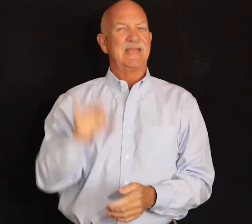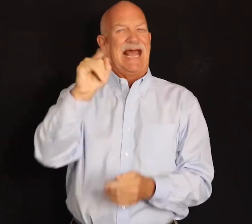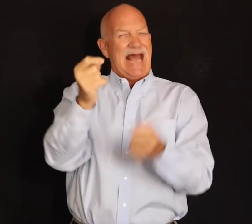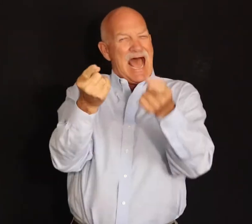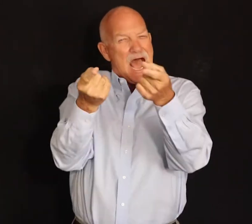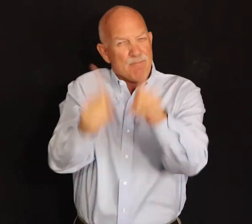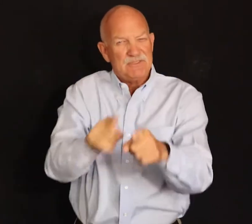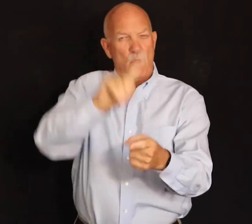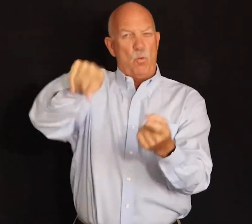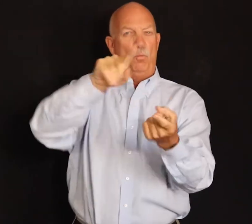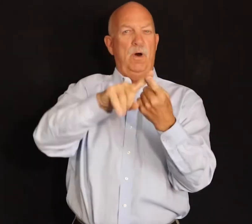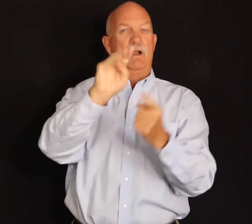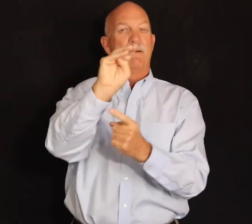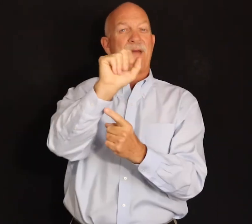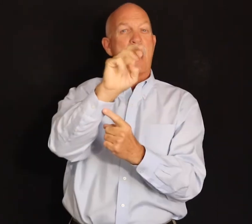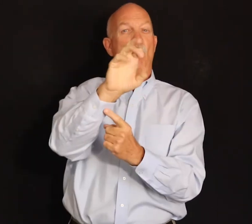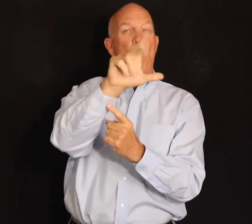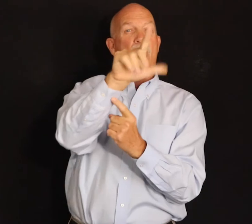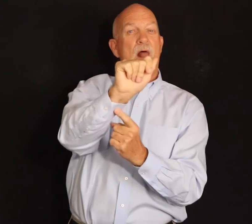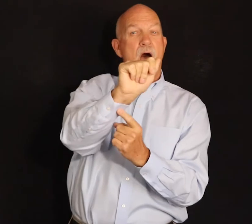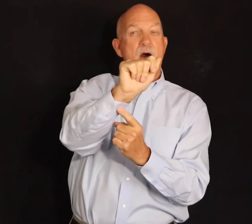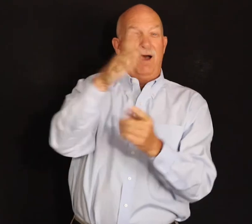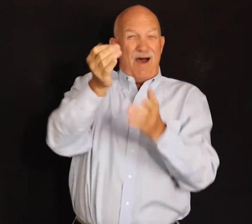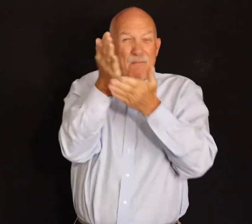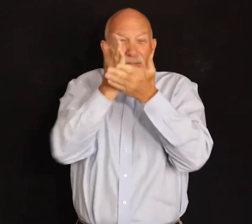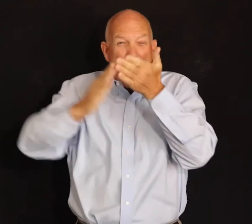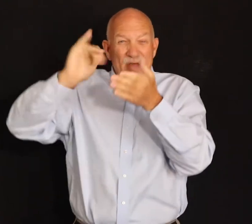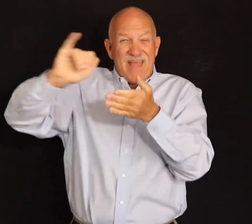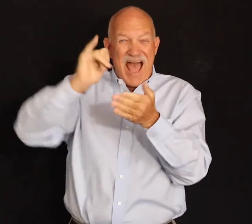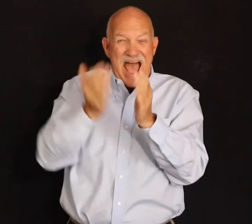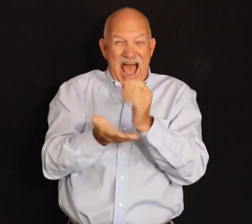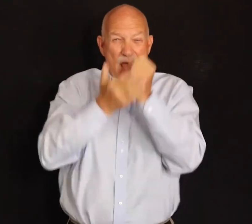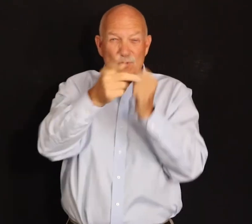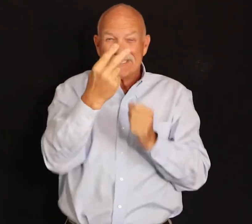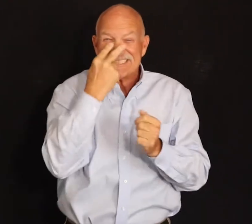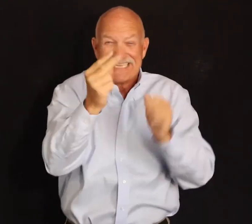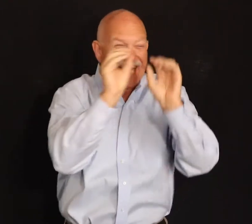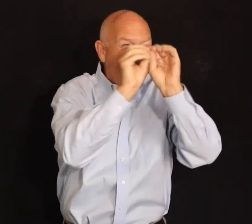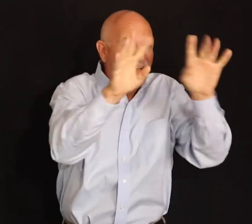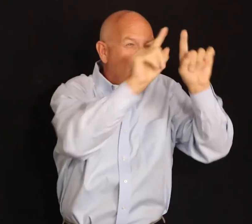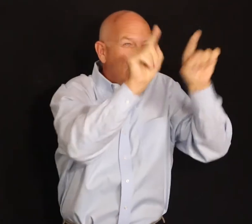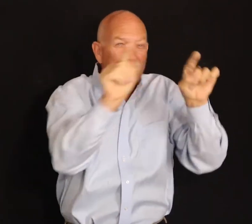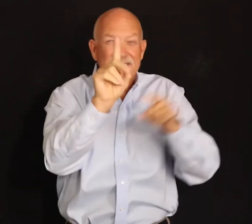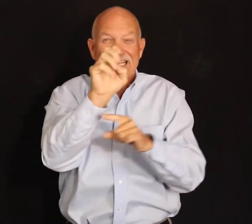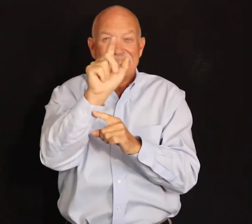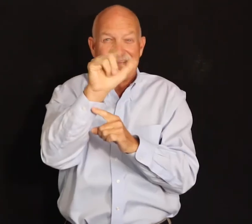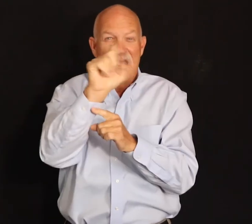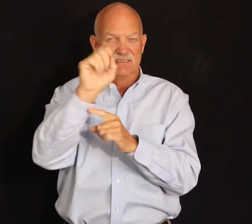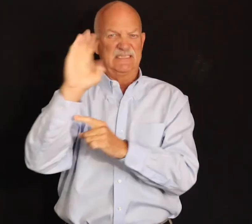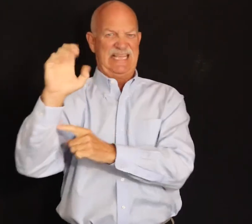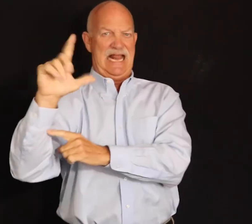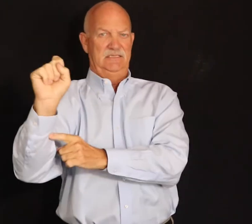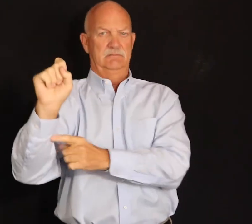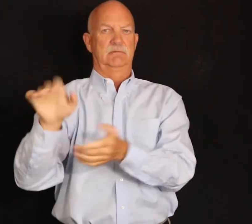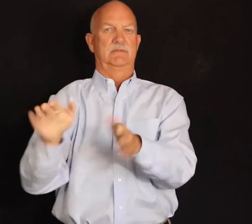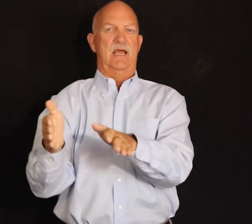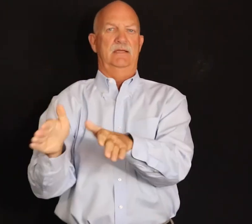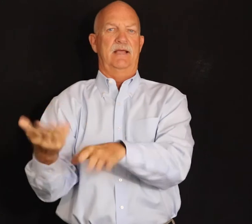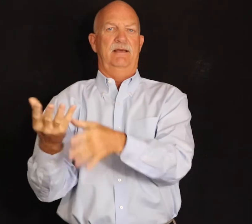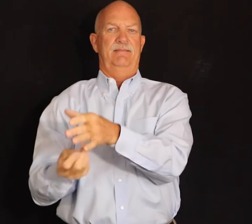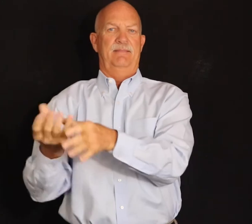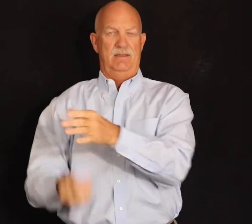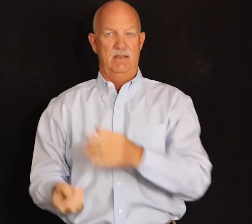It happens when the macula -- the part that helps you see more specific details -- cells die.